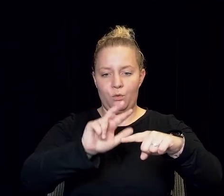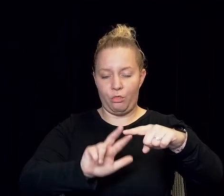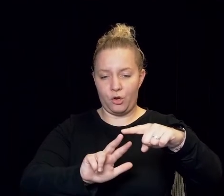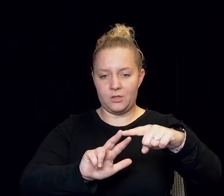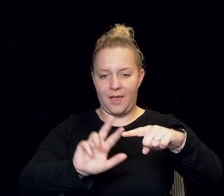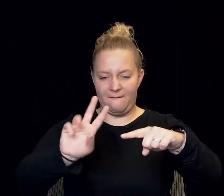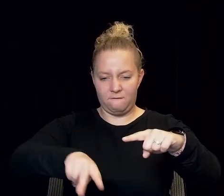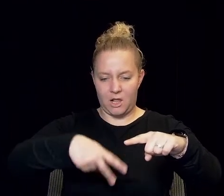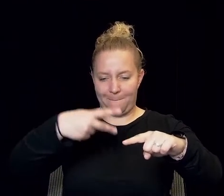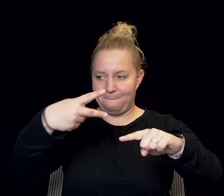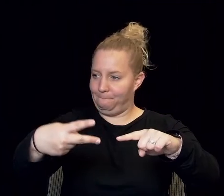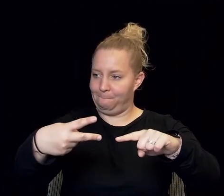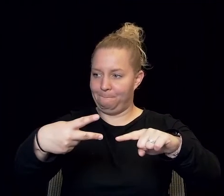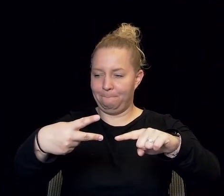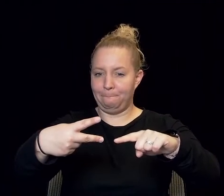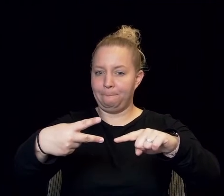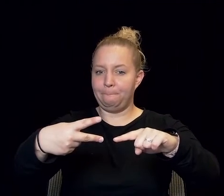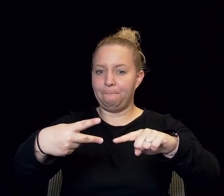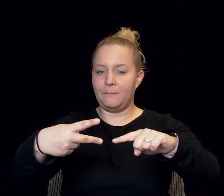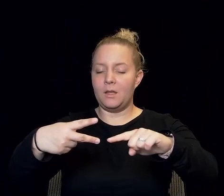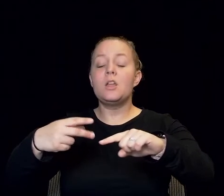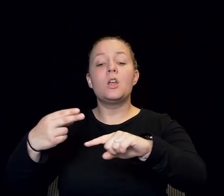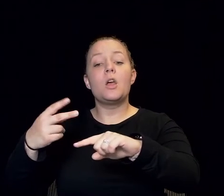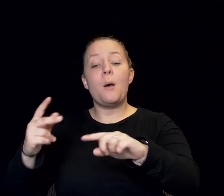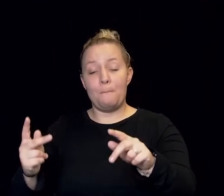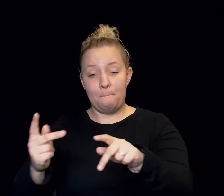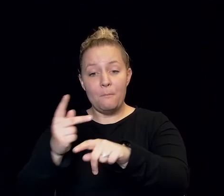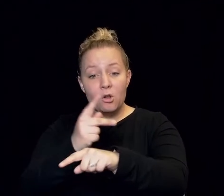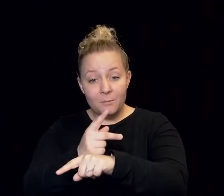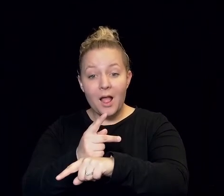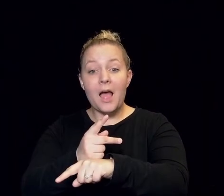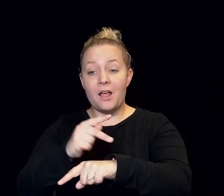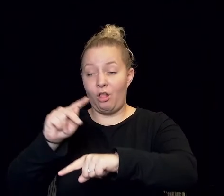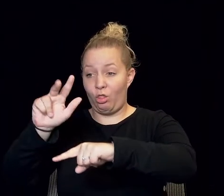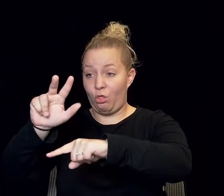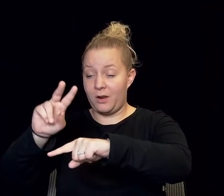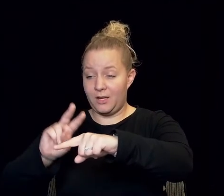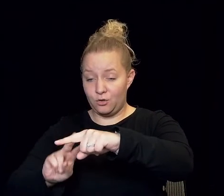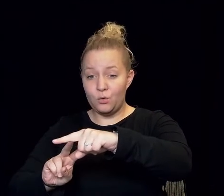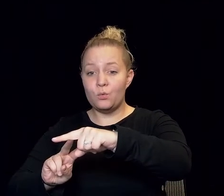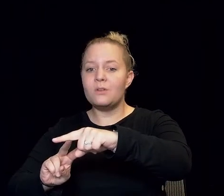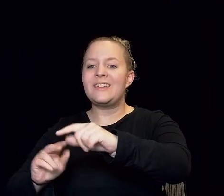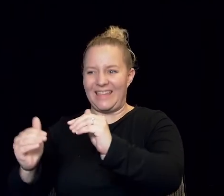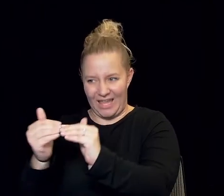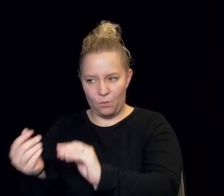that answer, if I were to multiply it together, would equal 1. Now also dividing fractions.